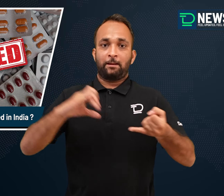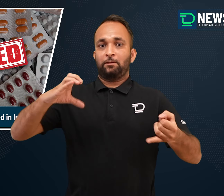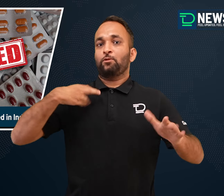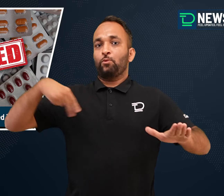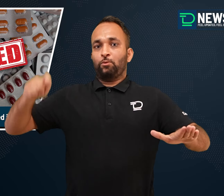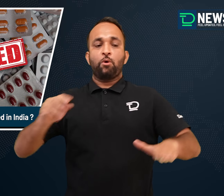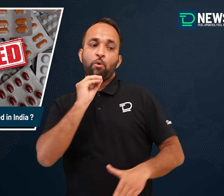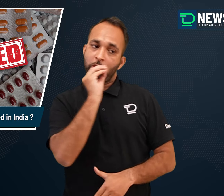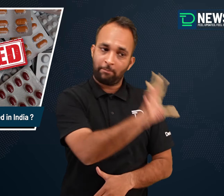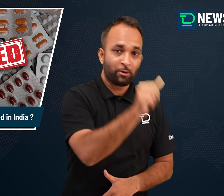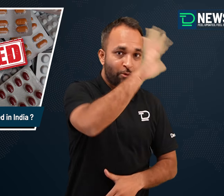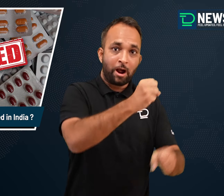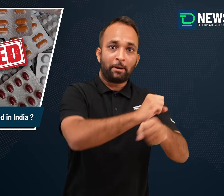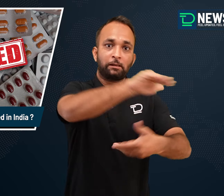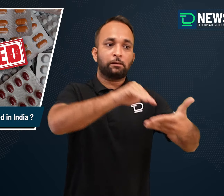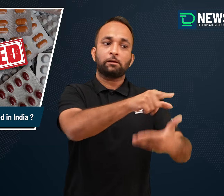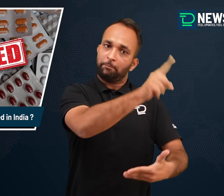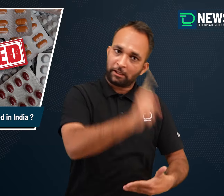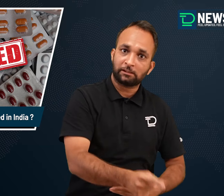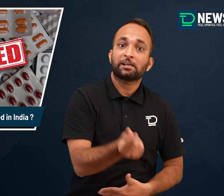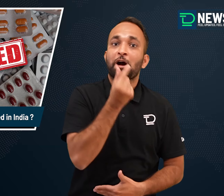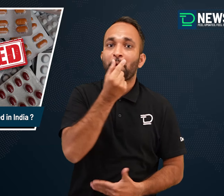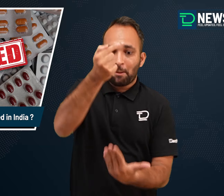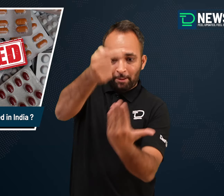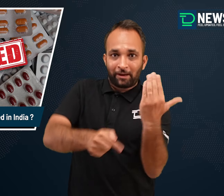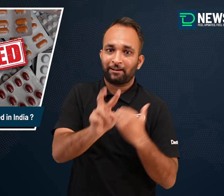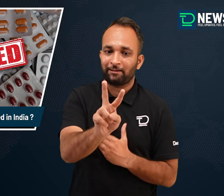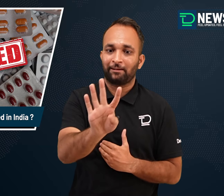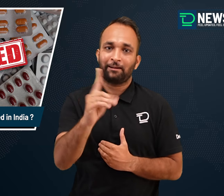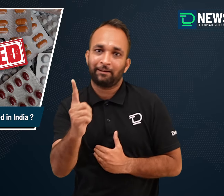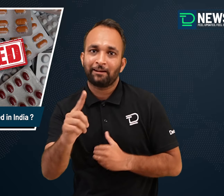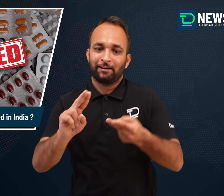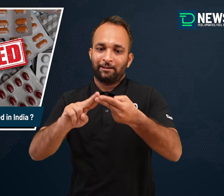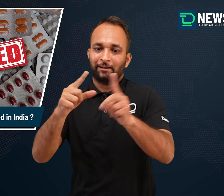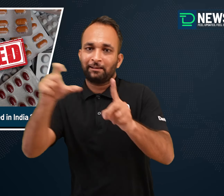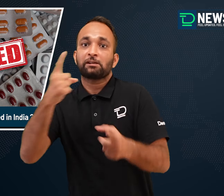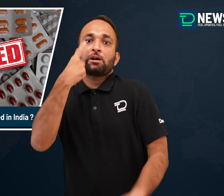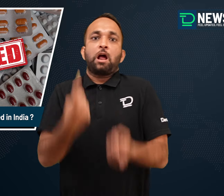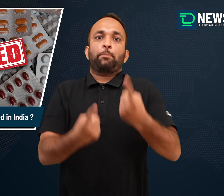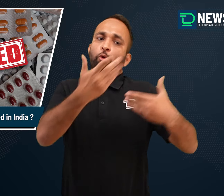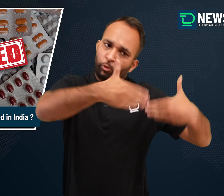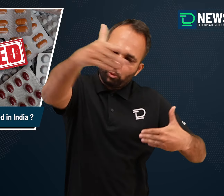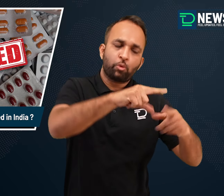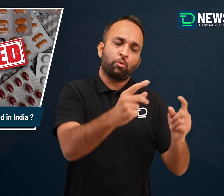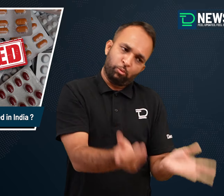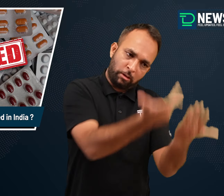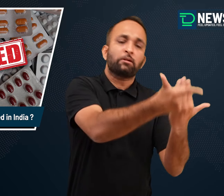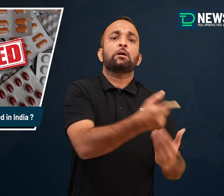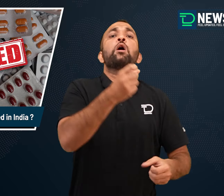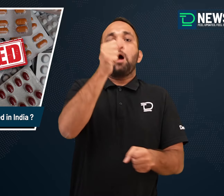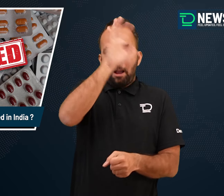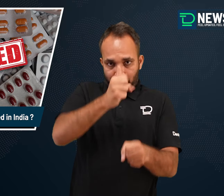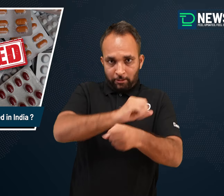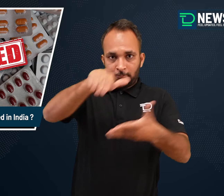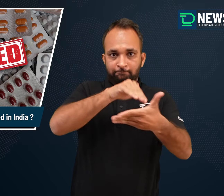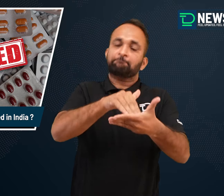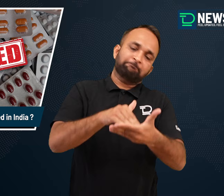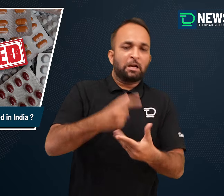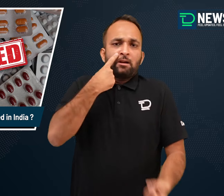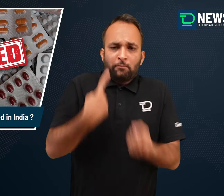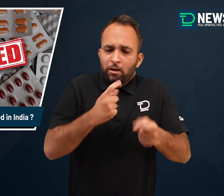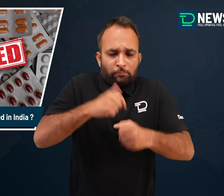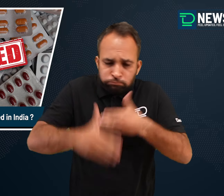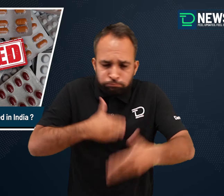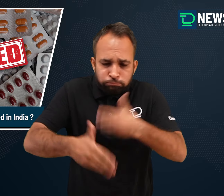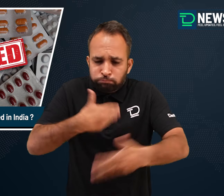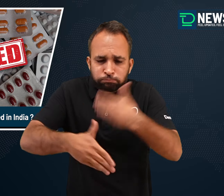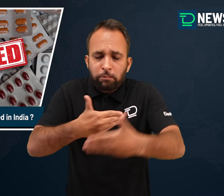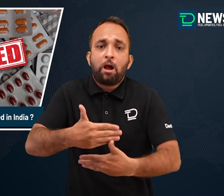The court directed the union government to re-examine these 241 drugs.